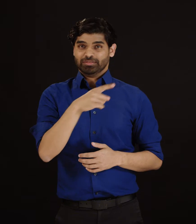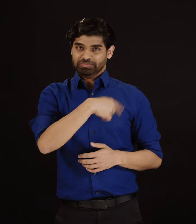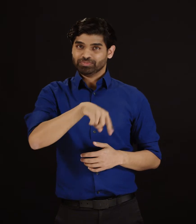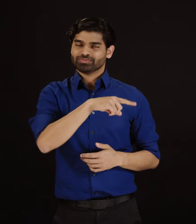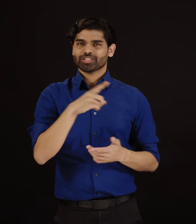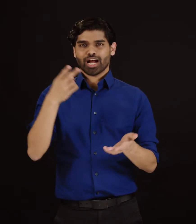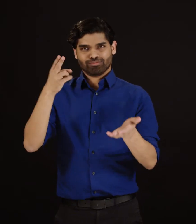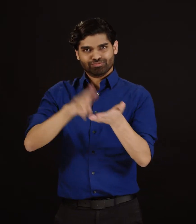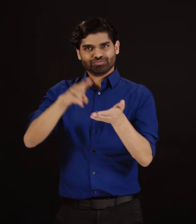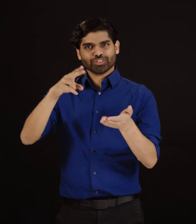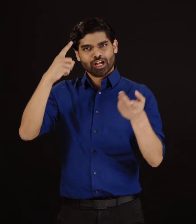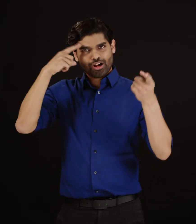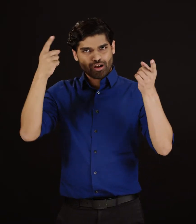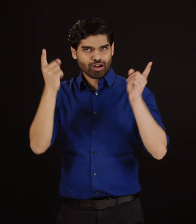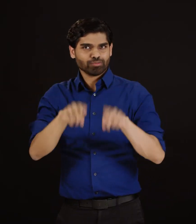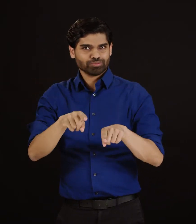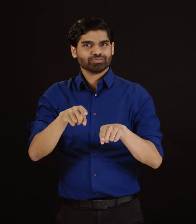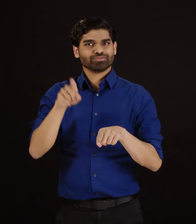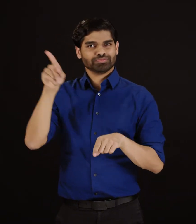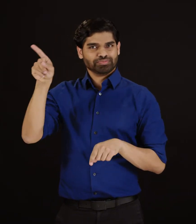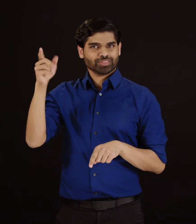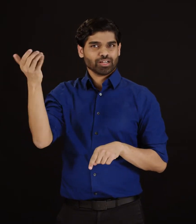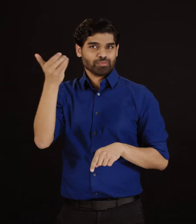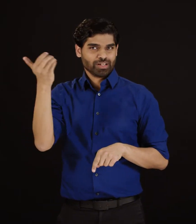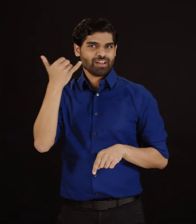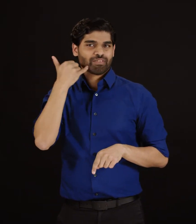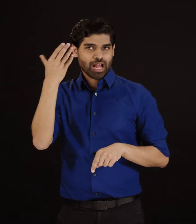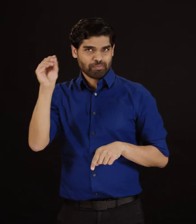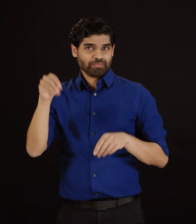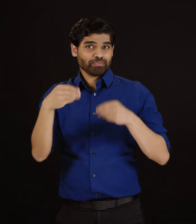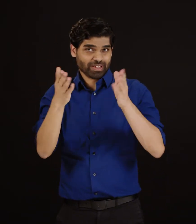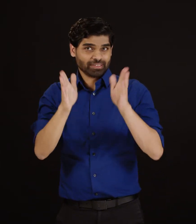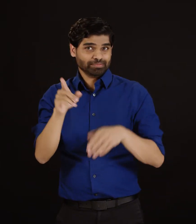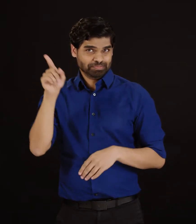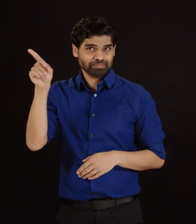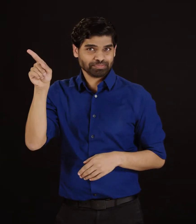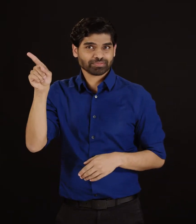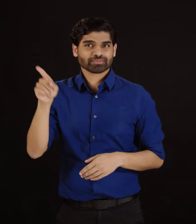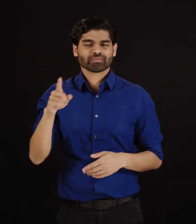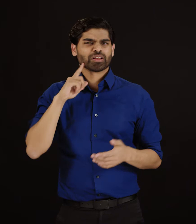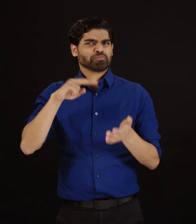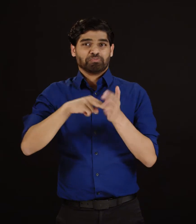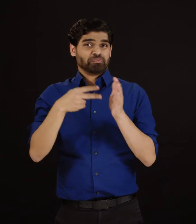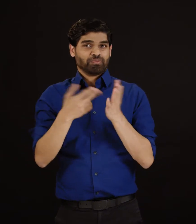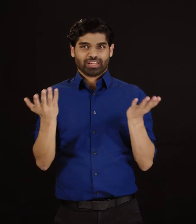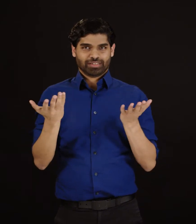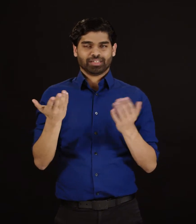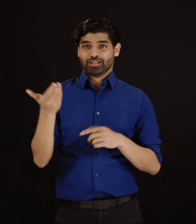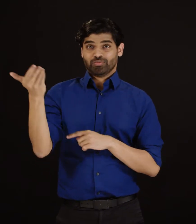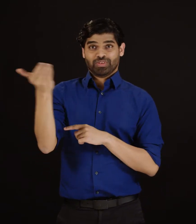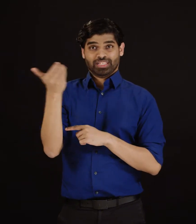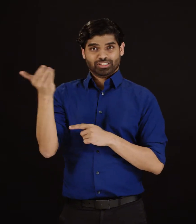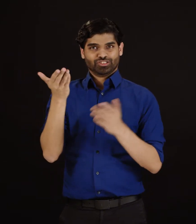provider for wireless services. A customer can be an account holder, device user, or authorized user,